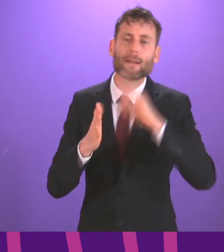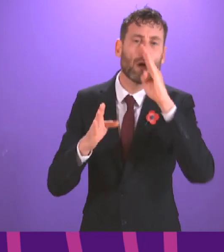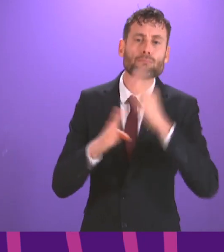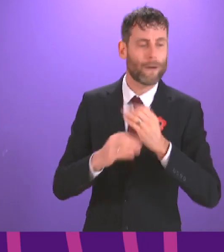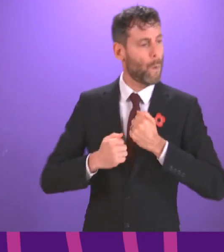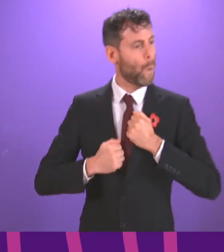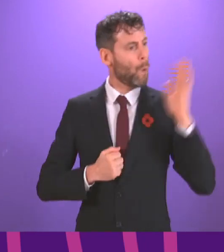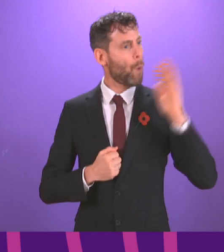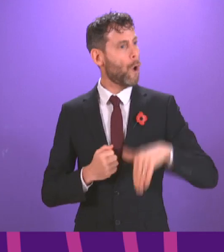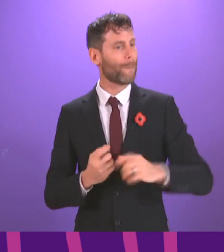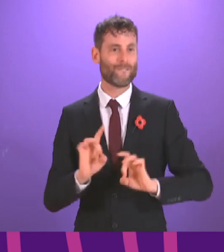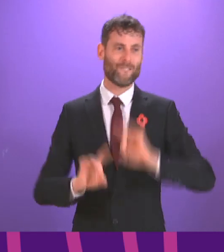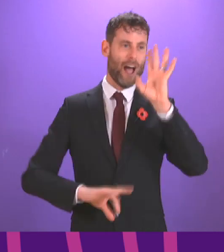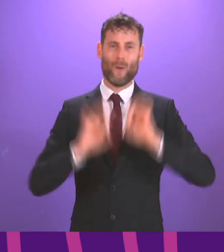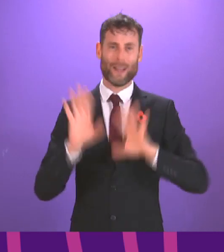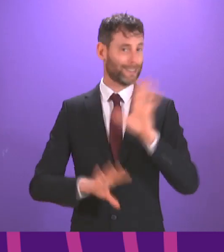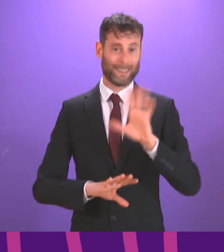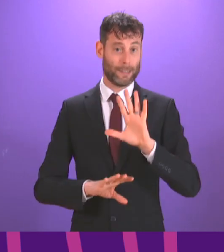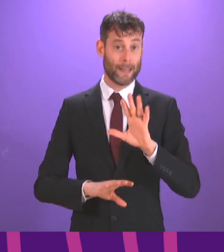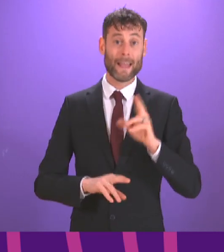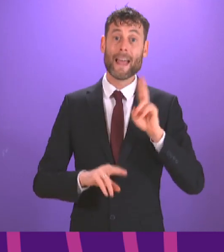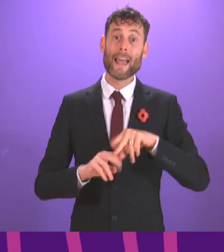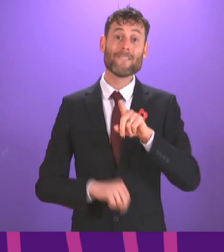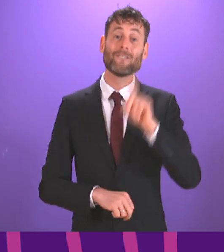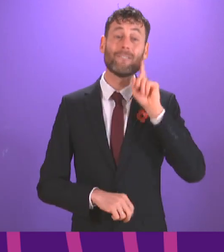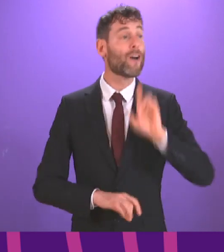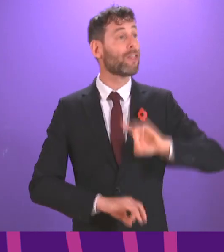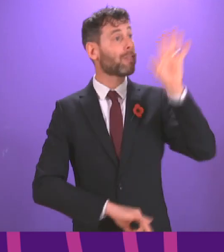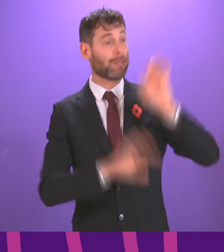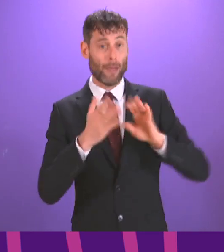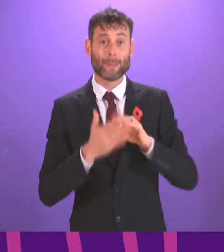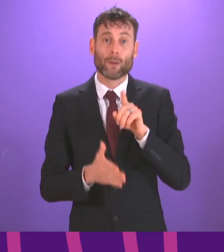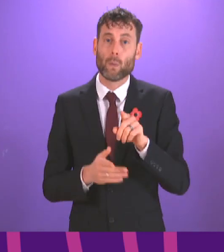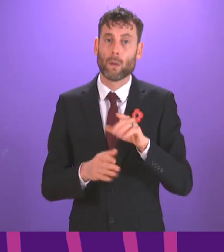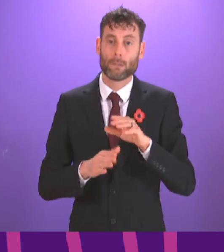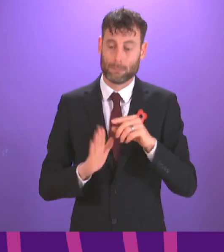that breach those rules. Generally, people must behave responsibly around fireworks.